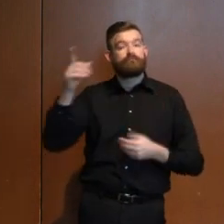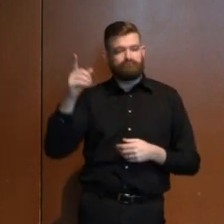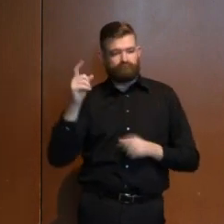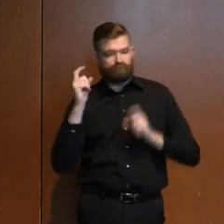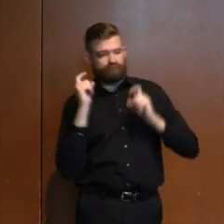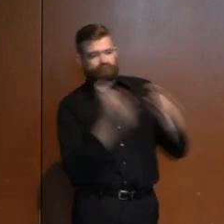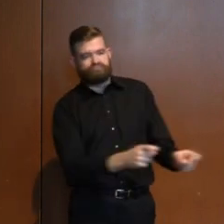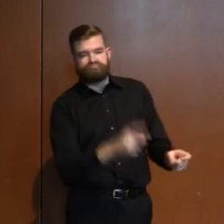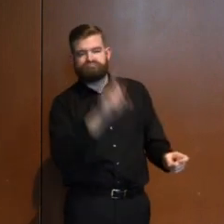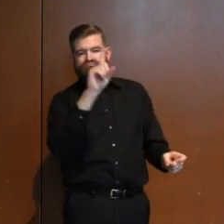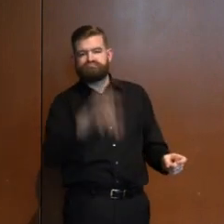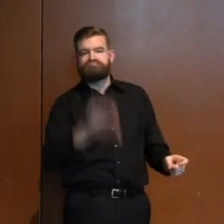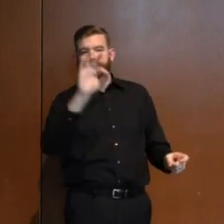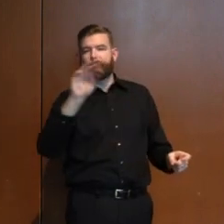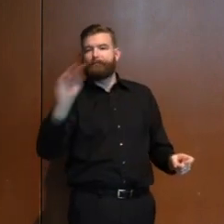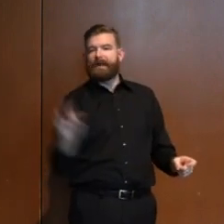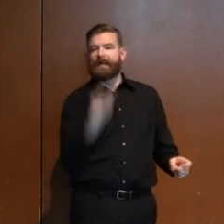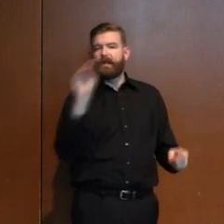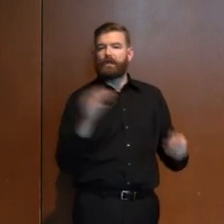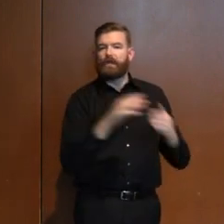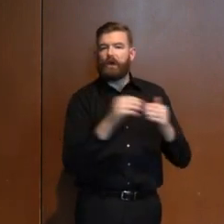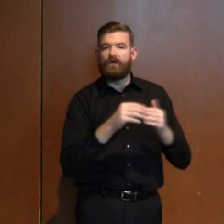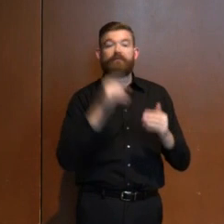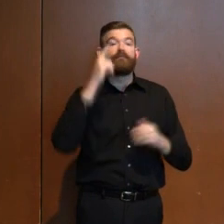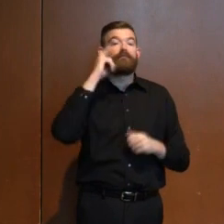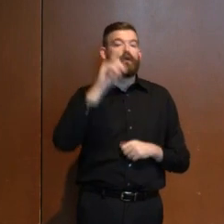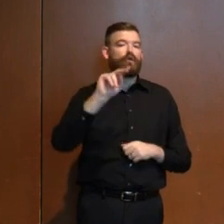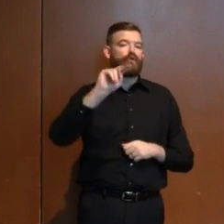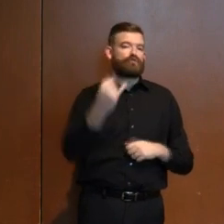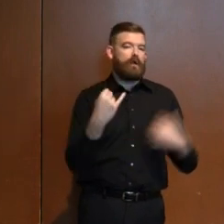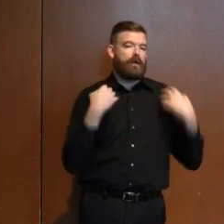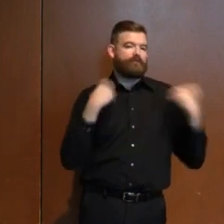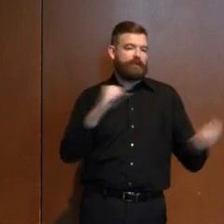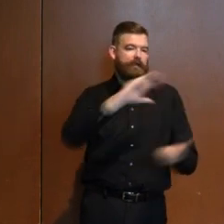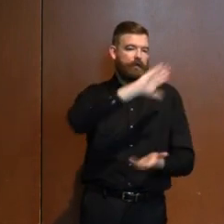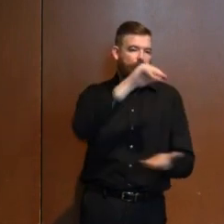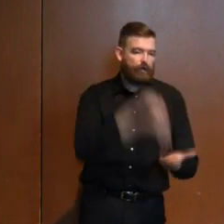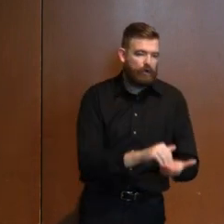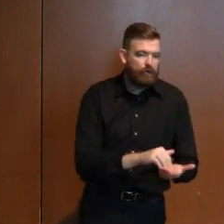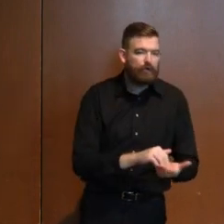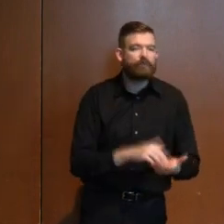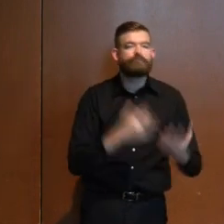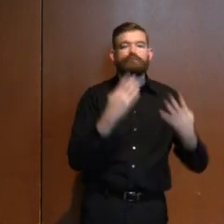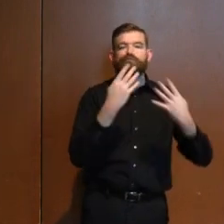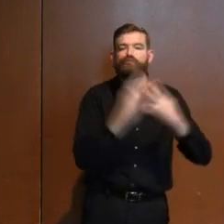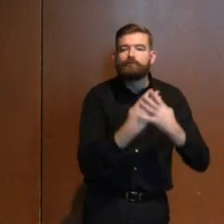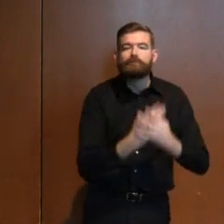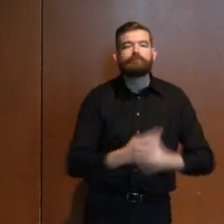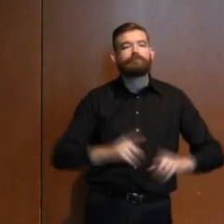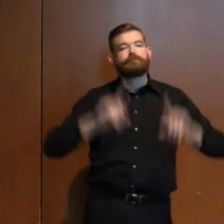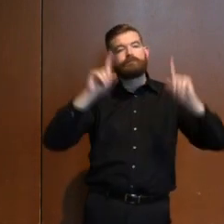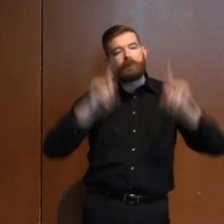DEPARTMENT OF HEALTH AND HUMAN SERVICES HAS AWARDED $1.9 MILLION TO HELP 24 HEALTH